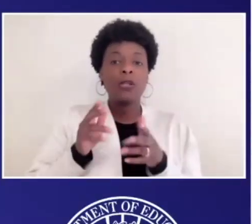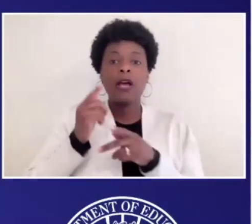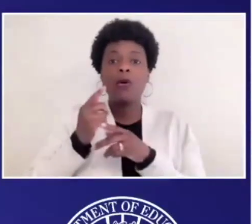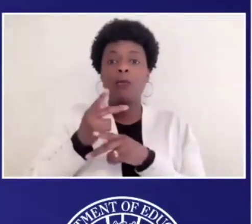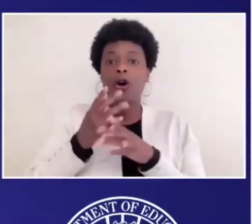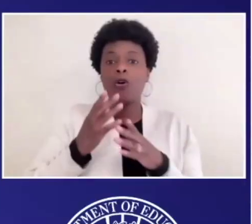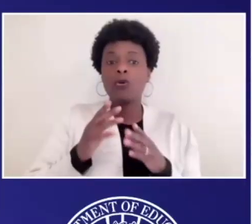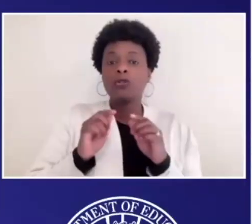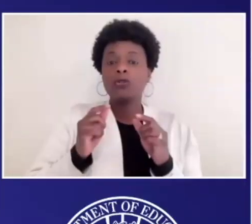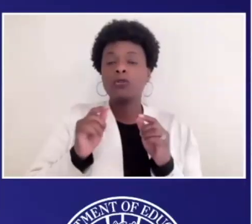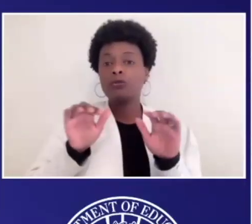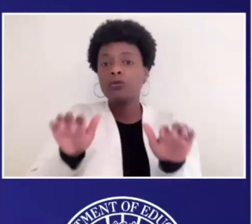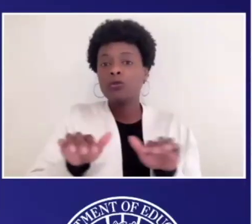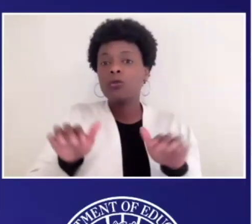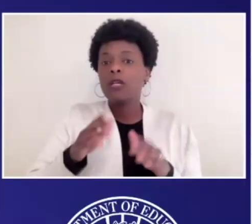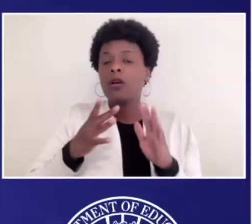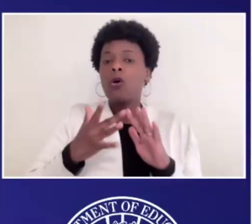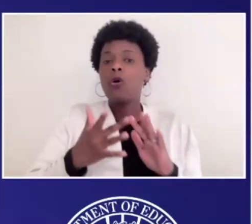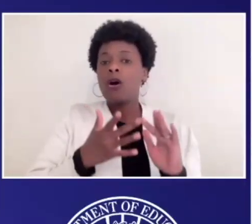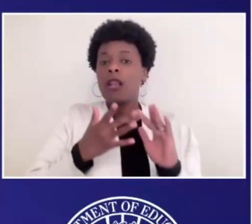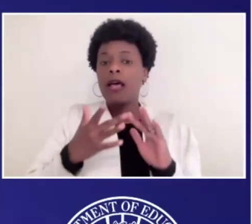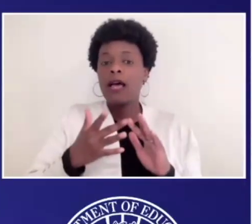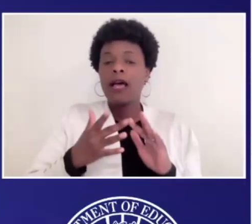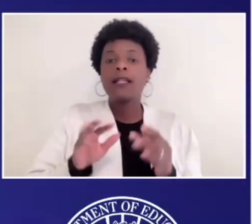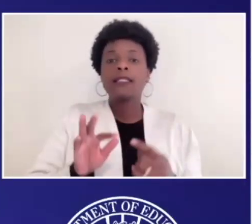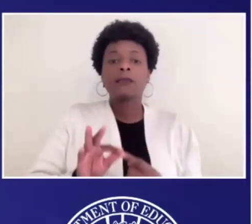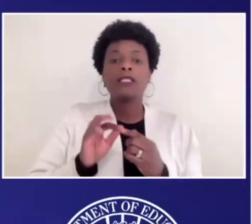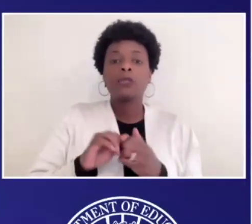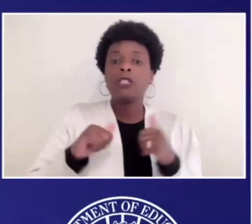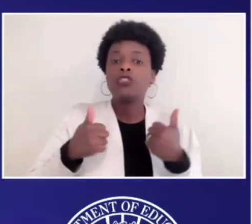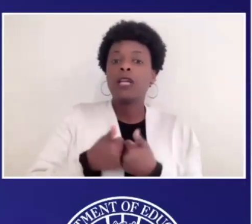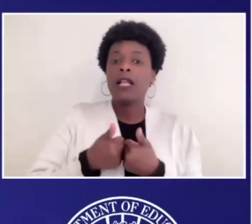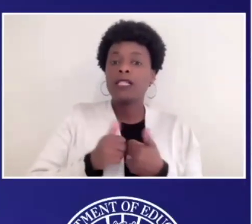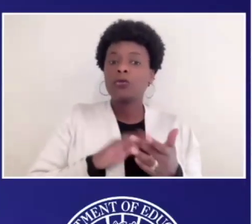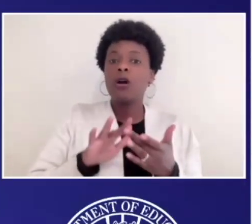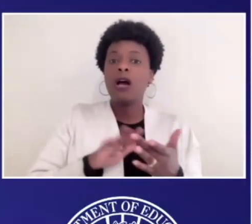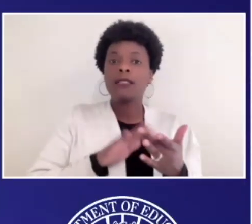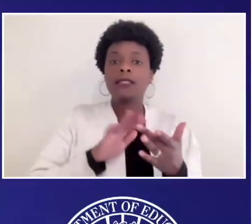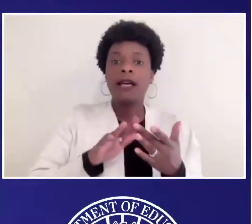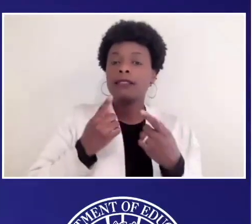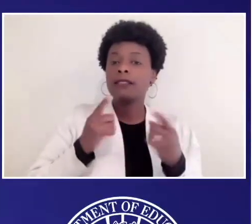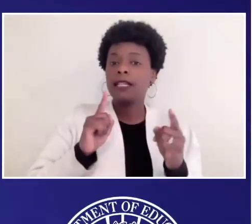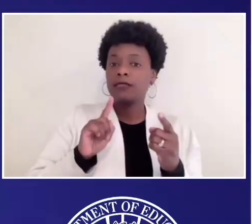especially with borrowers' challenges, to contact and actually successfully connect with their services over these last